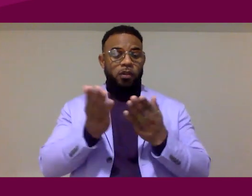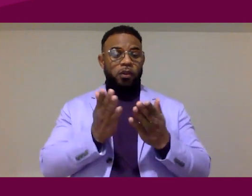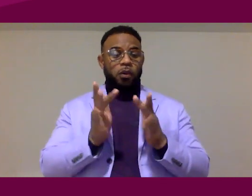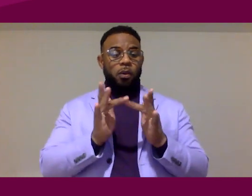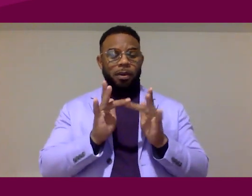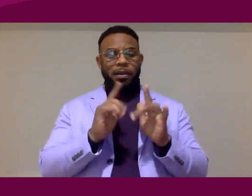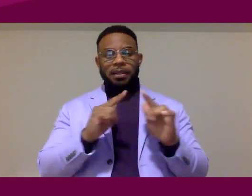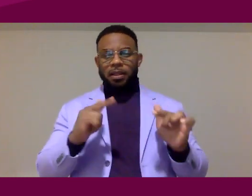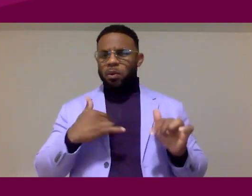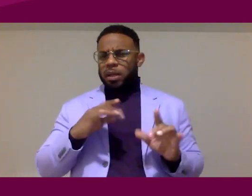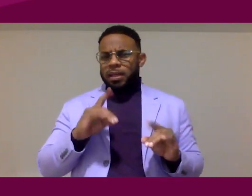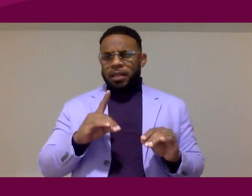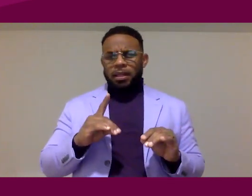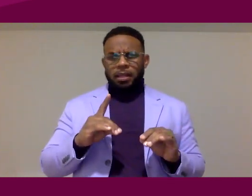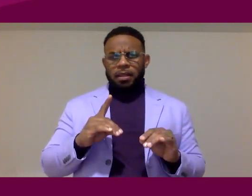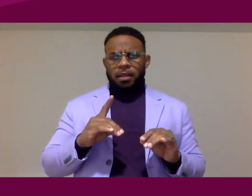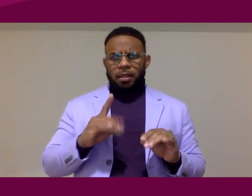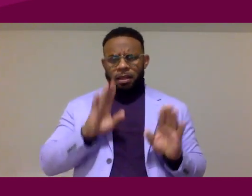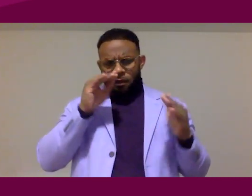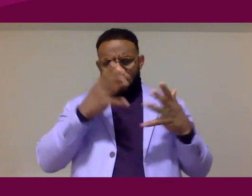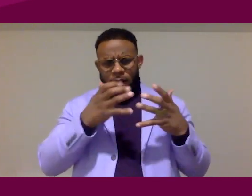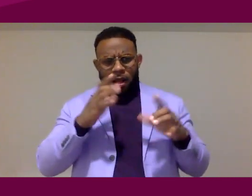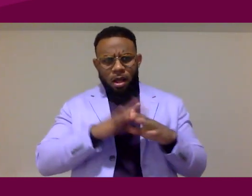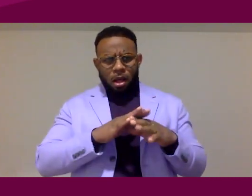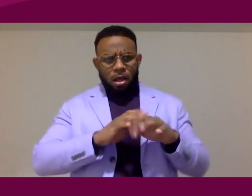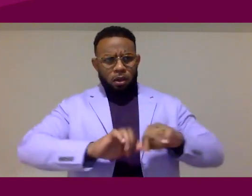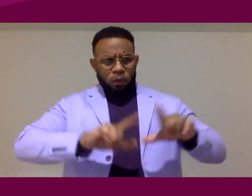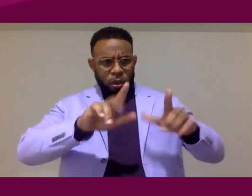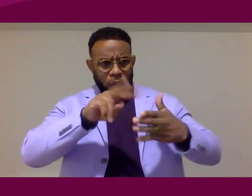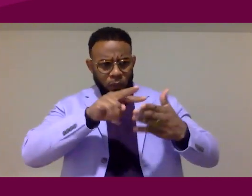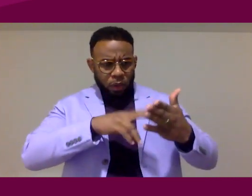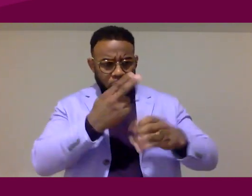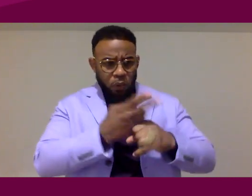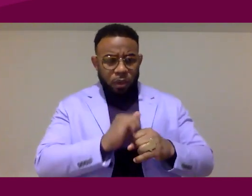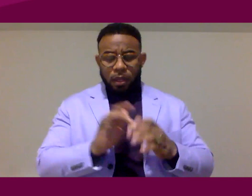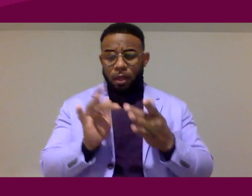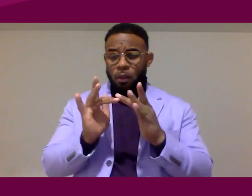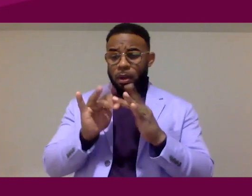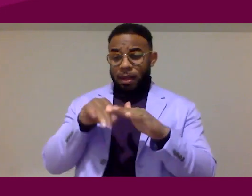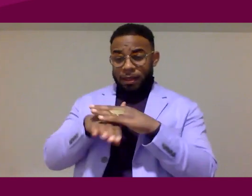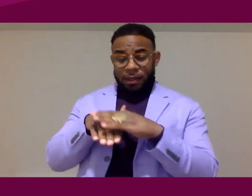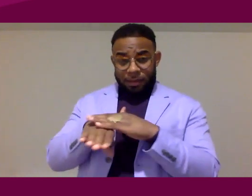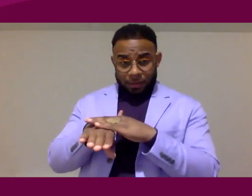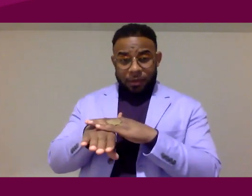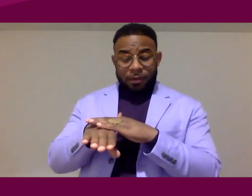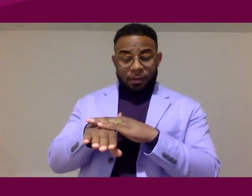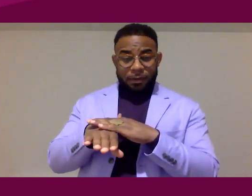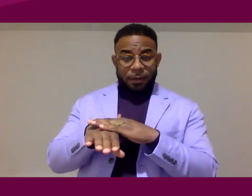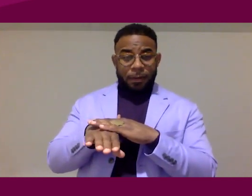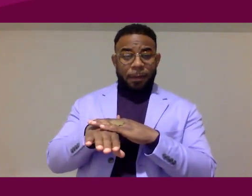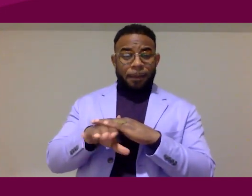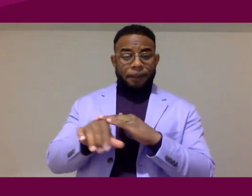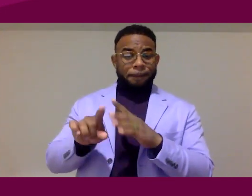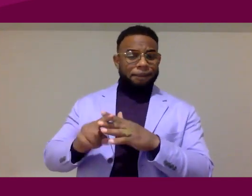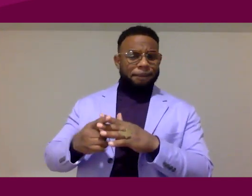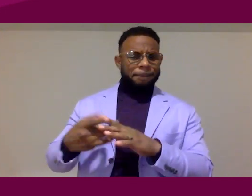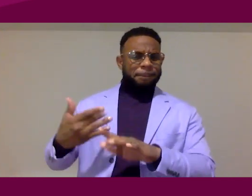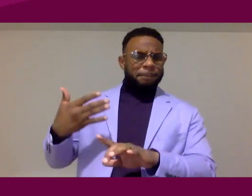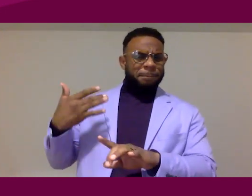And we did focus quite a lot on screen reader users and website accessibility in the beginning.